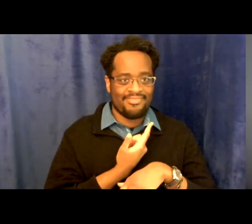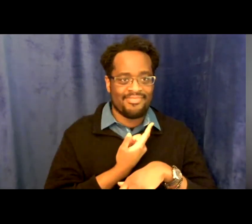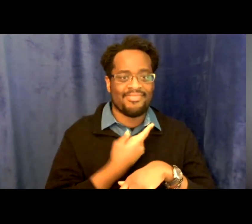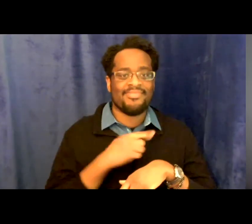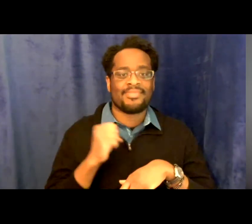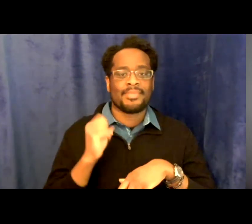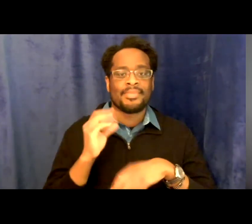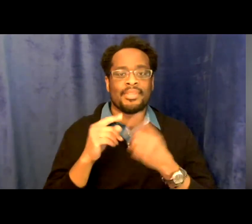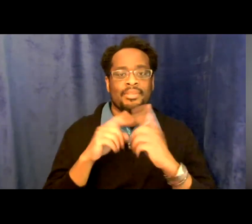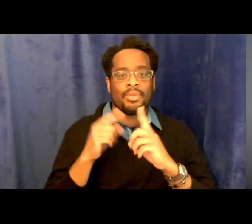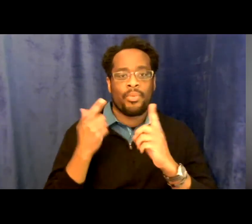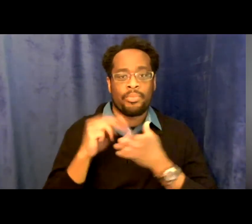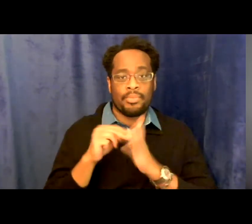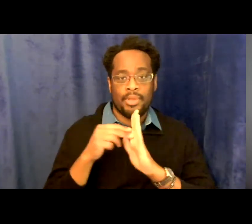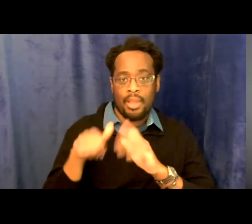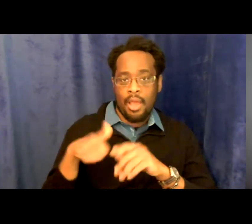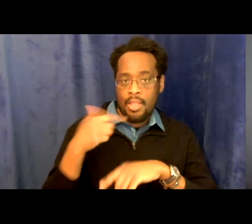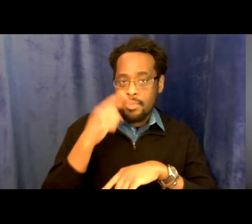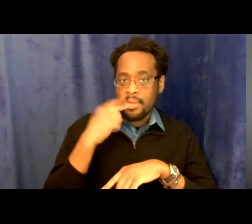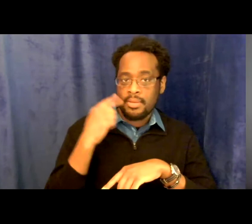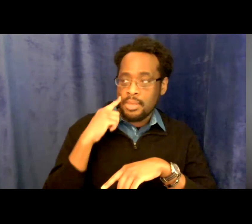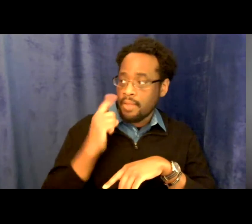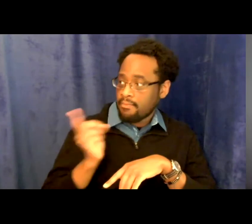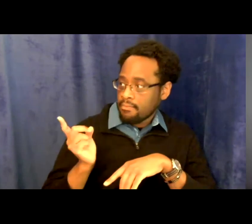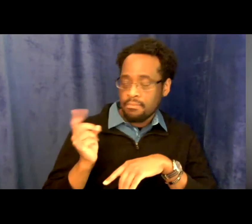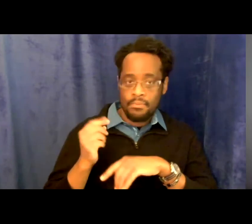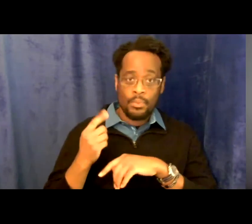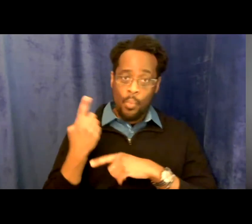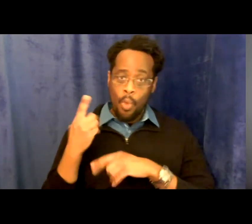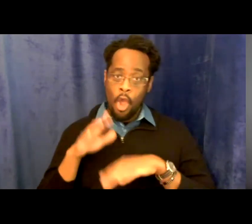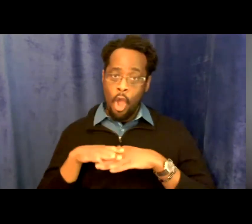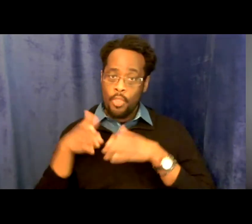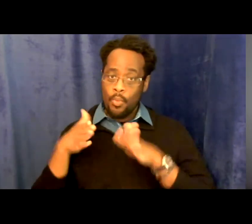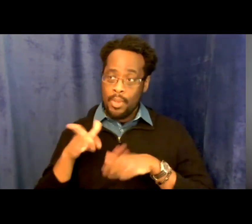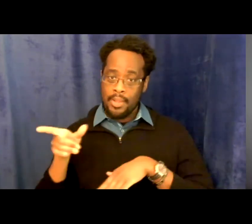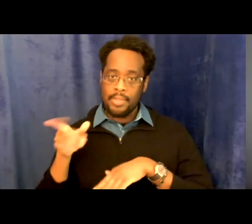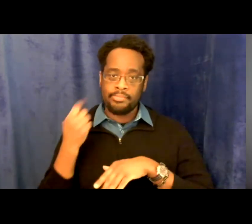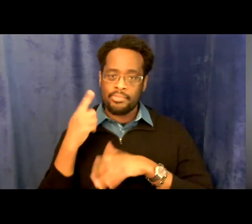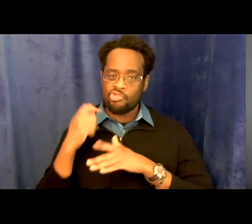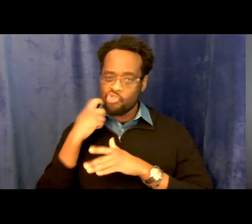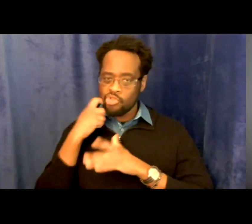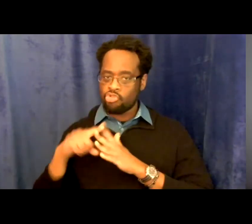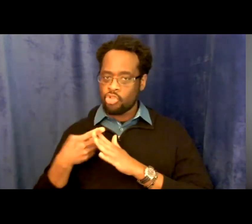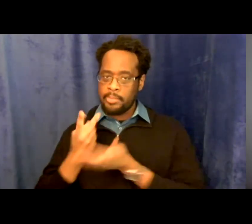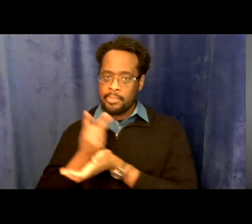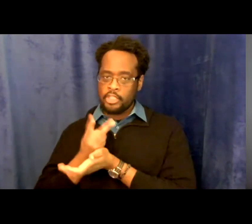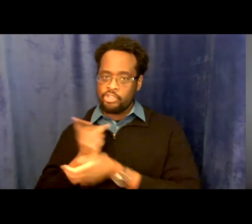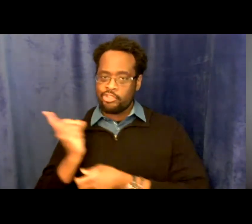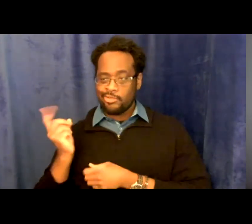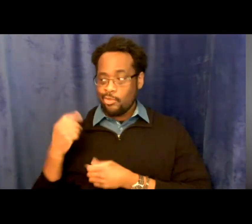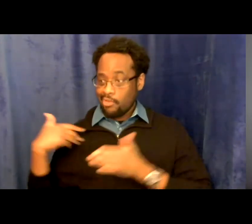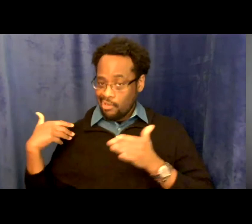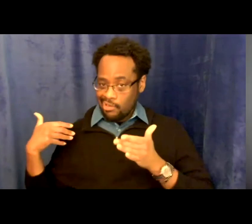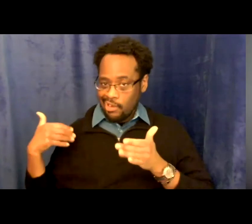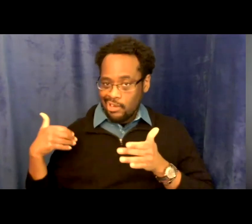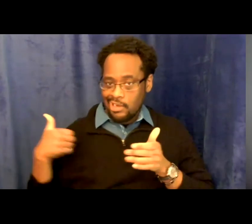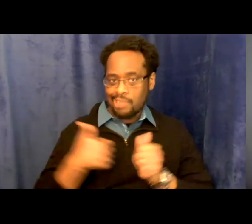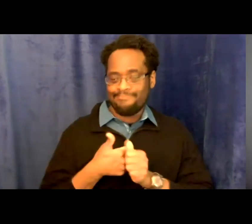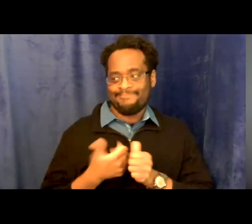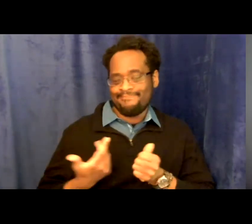it's just me so other black death there's one that's on the way just started a master's degree